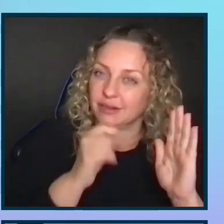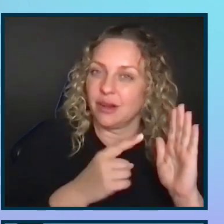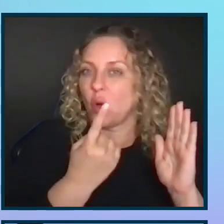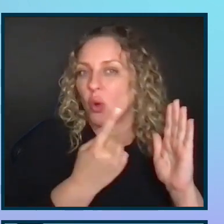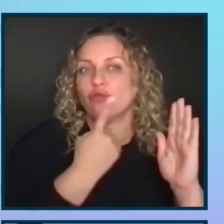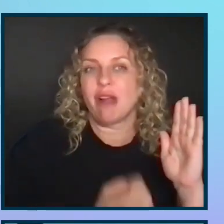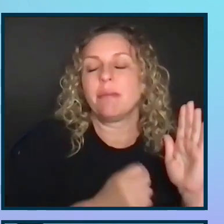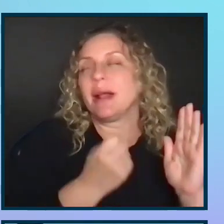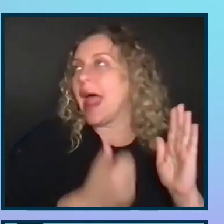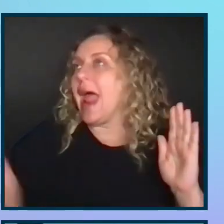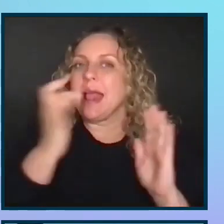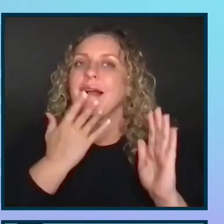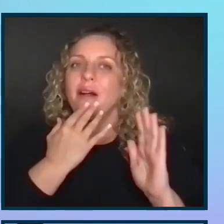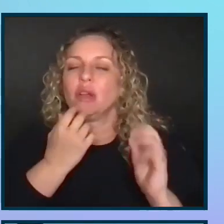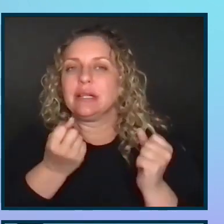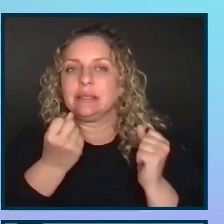especially when you're working with multiple colors, the same space.